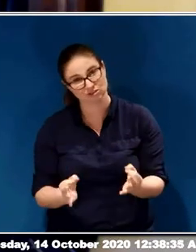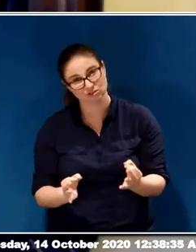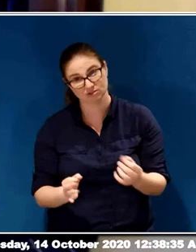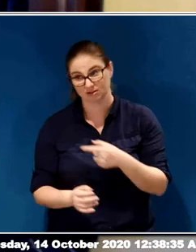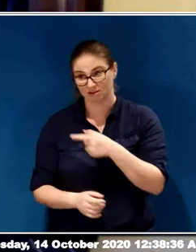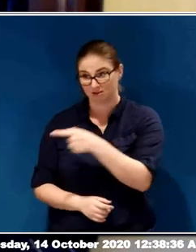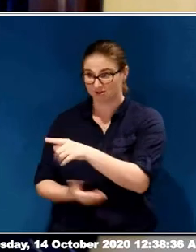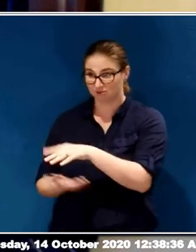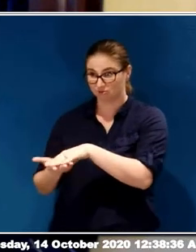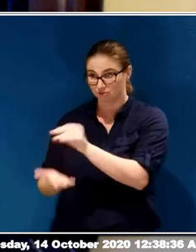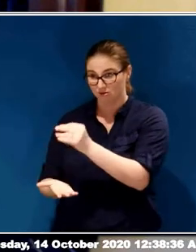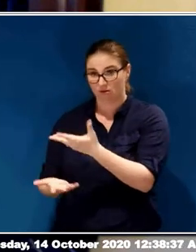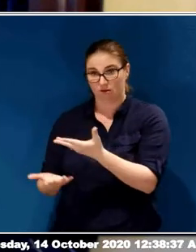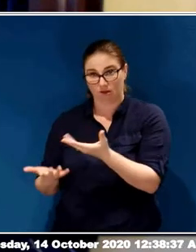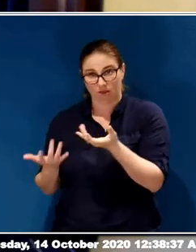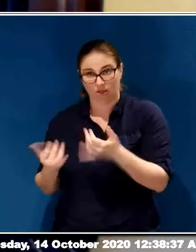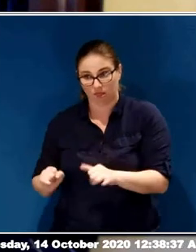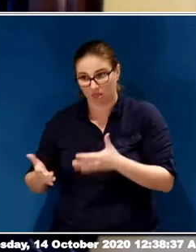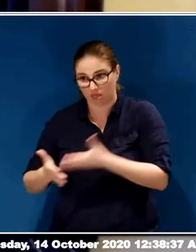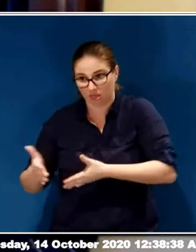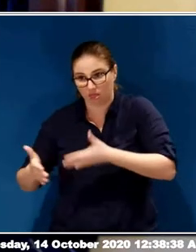Thank you.